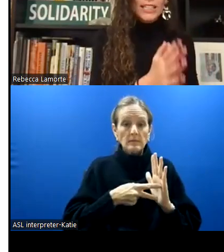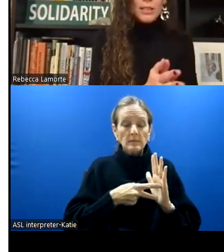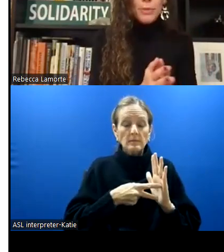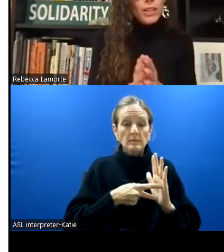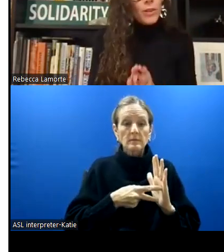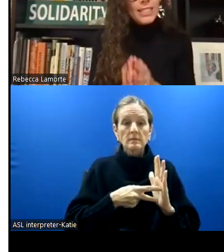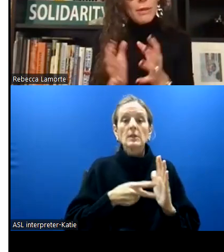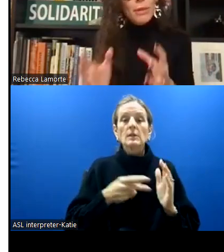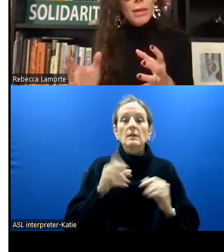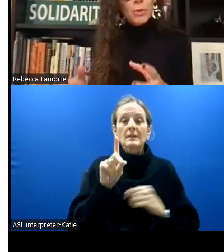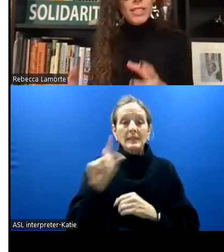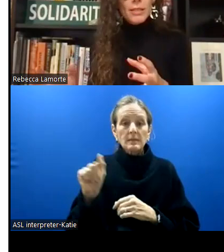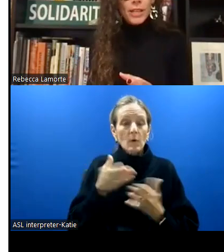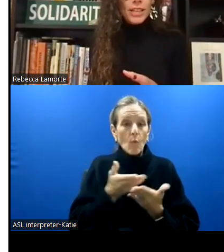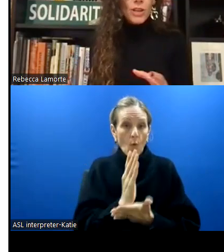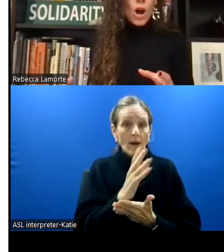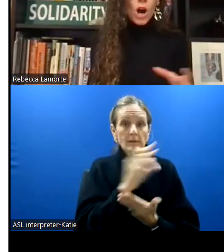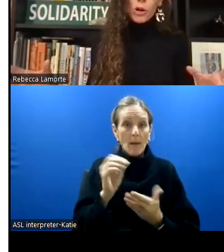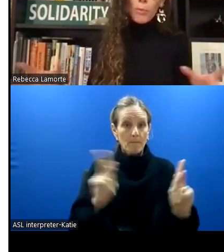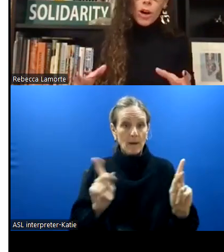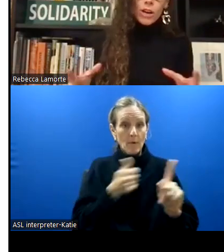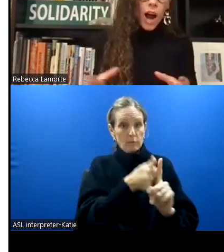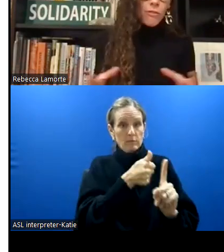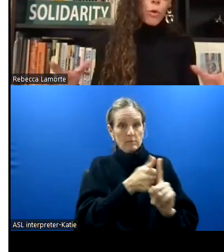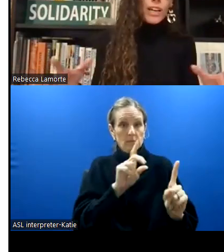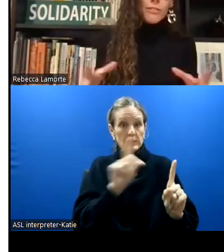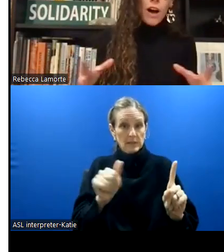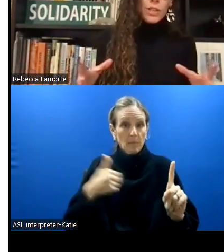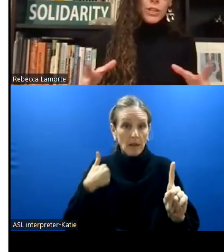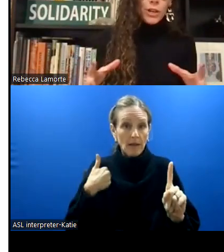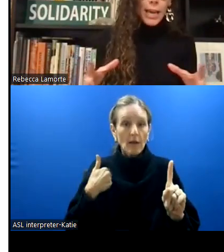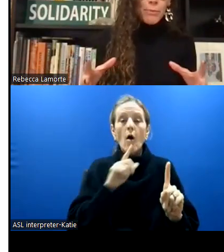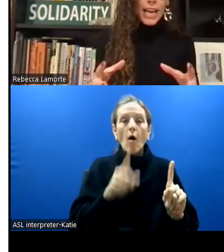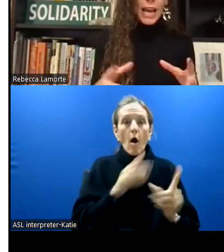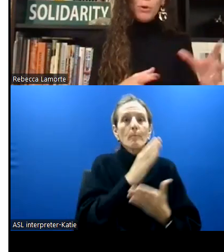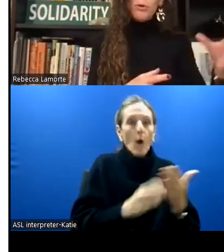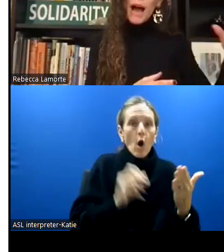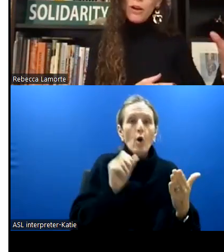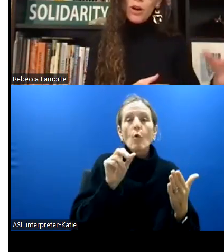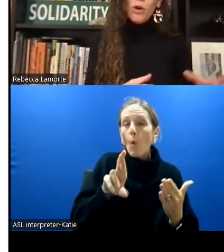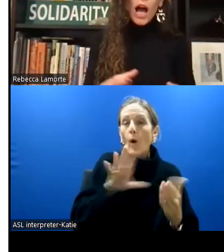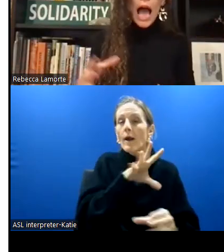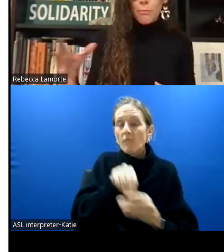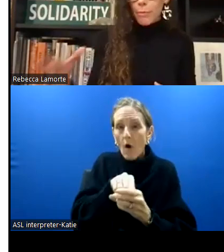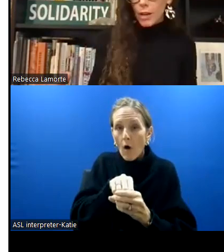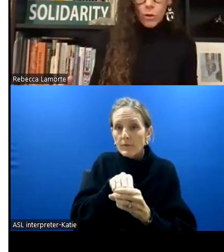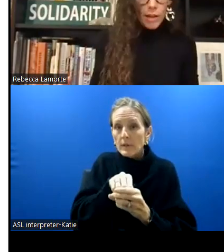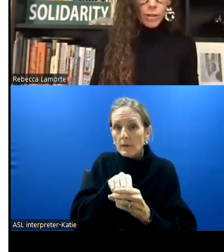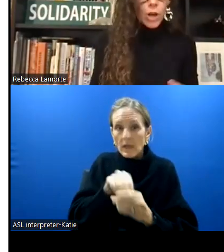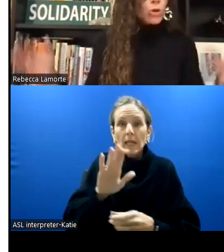disability rights and people with disabilities are a part of or involved in your campaign at both macro and micro levels.